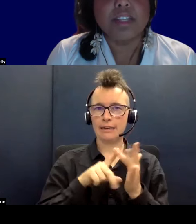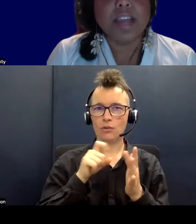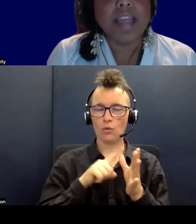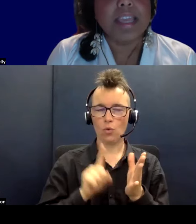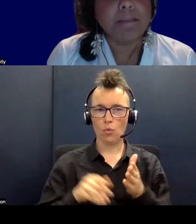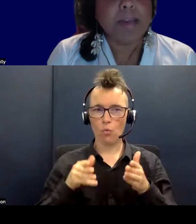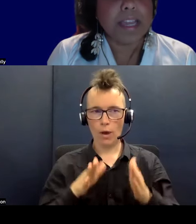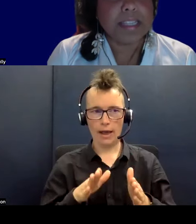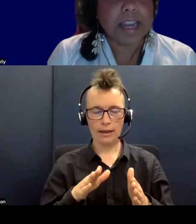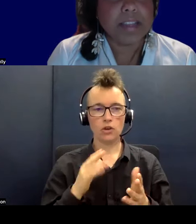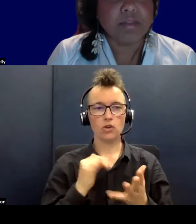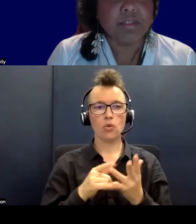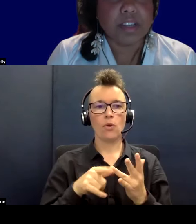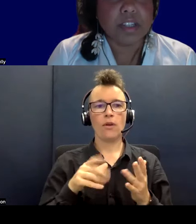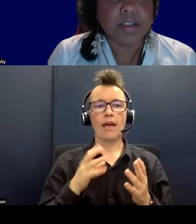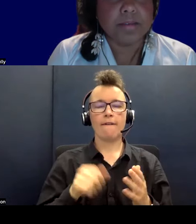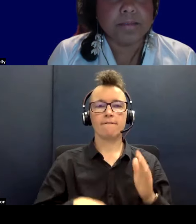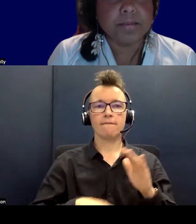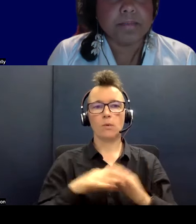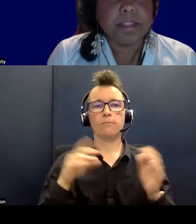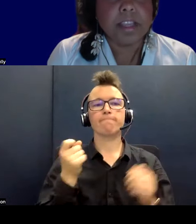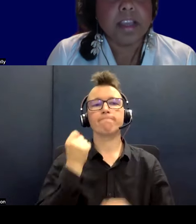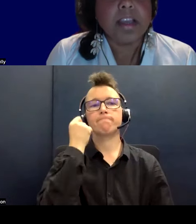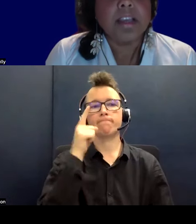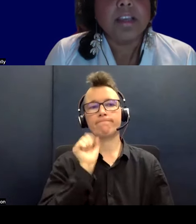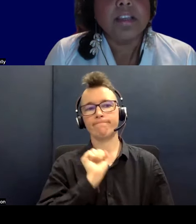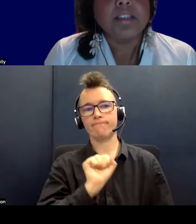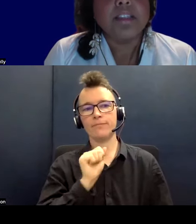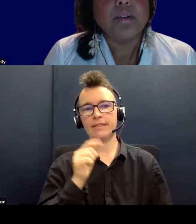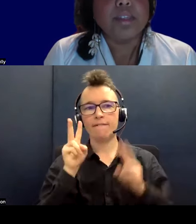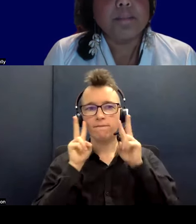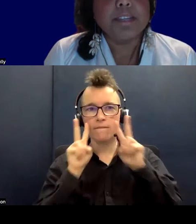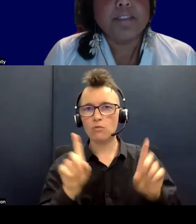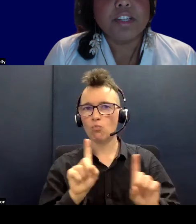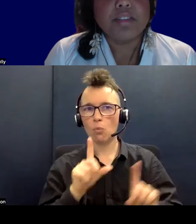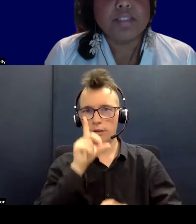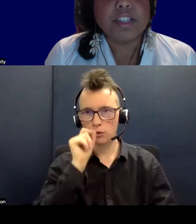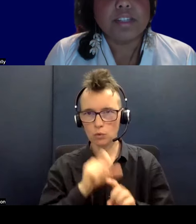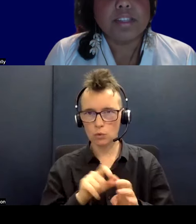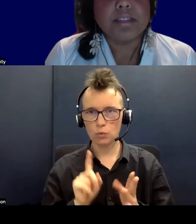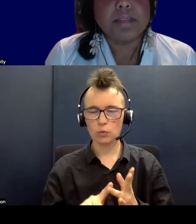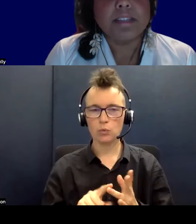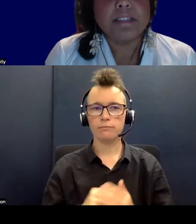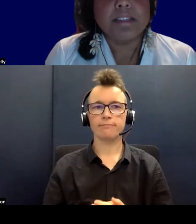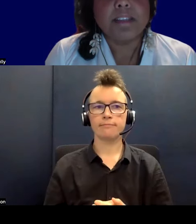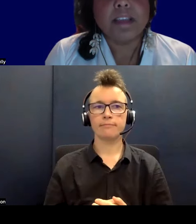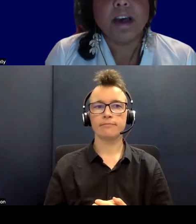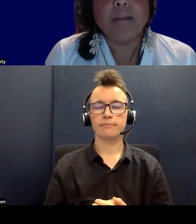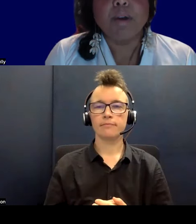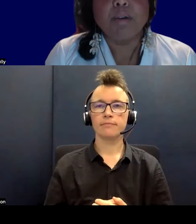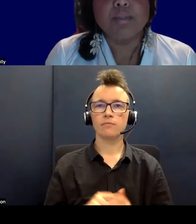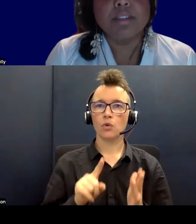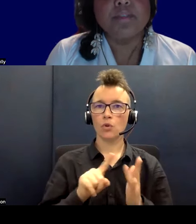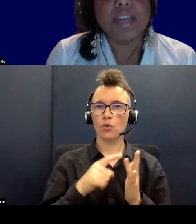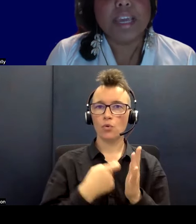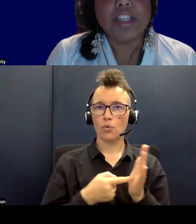and the impact it has on function. So orthoptic functional vision assessments are moulded for each